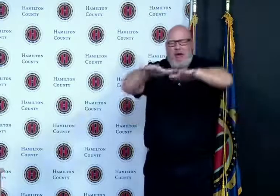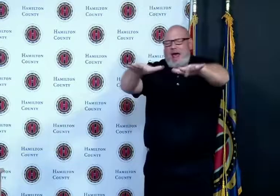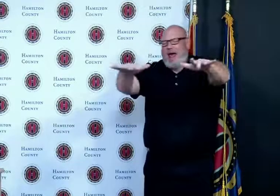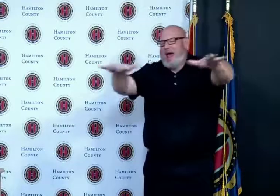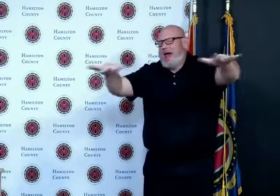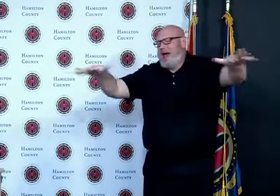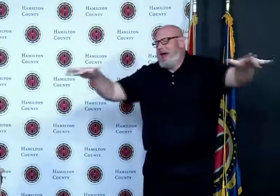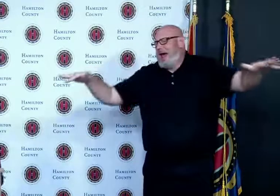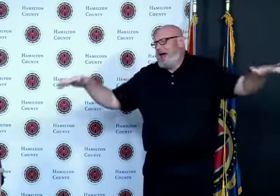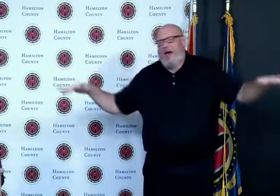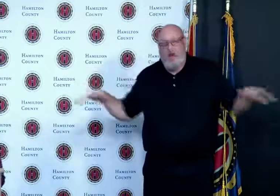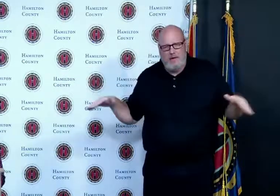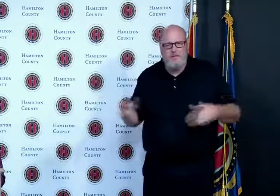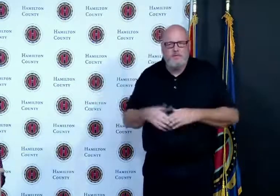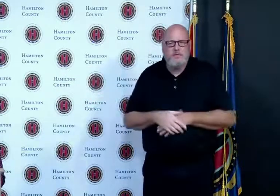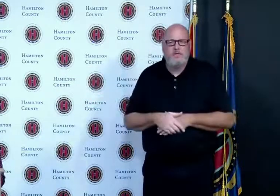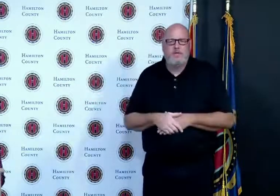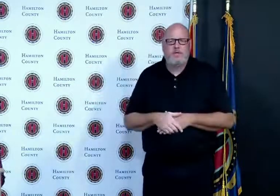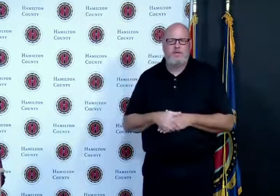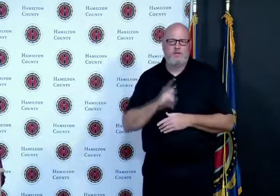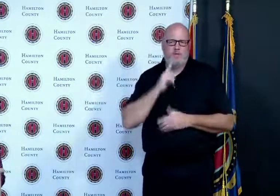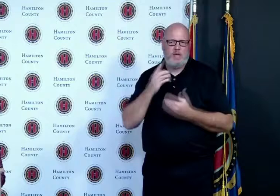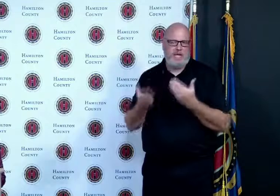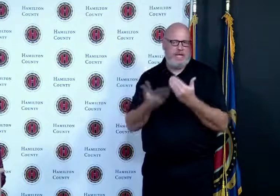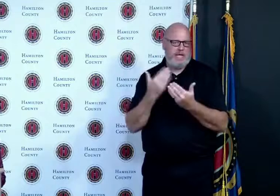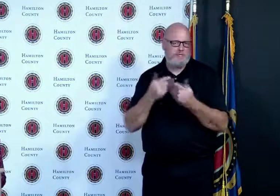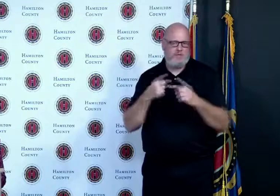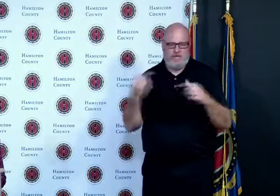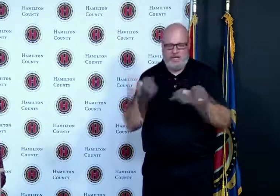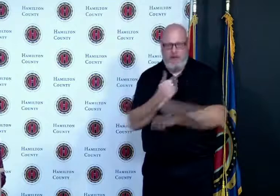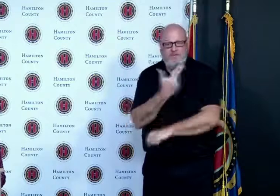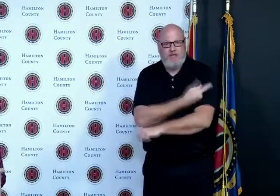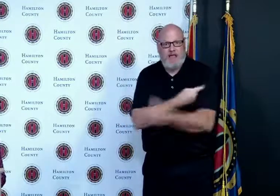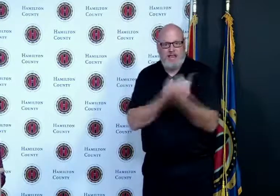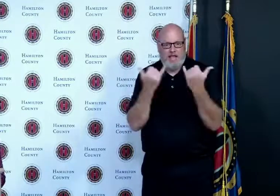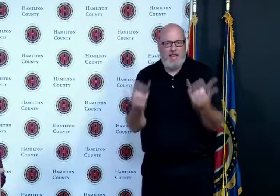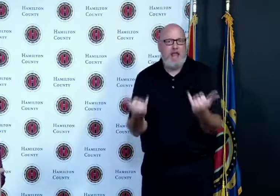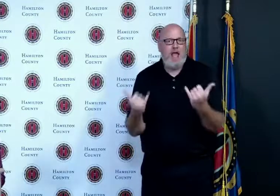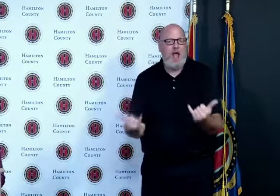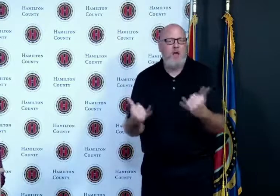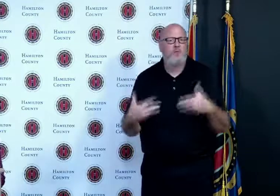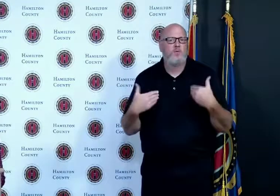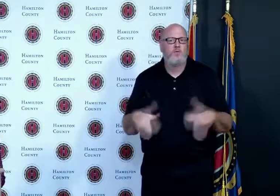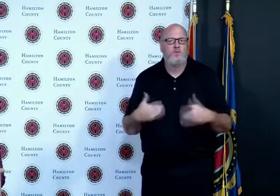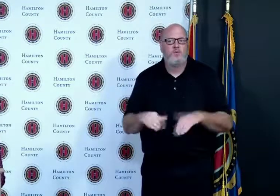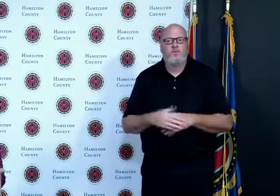it's easy to get vaccinated in Hamilton County every person lives within about 10 minutes